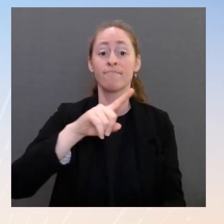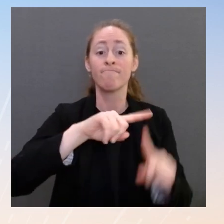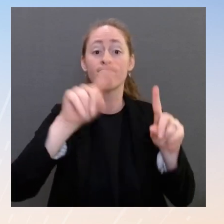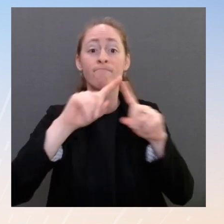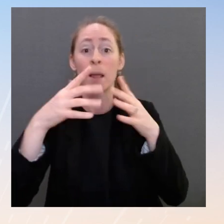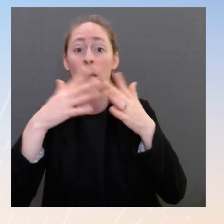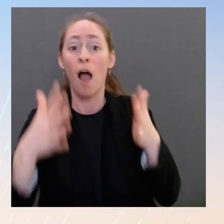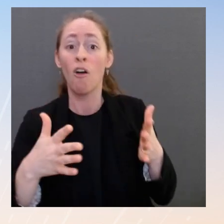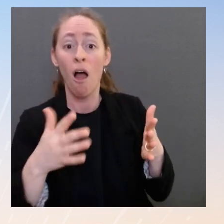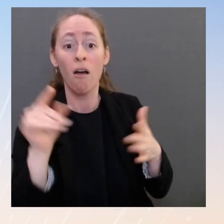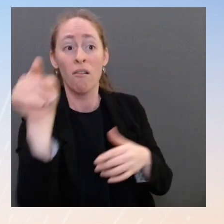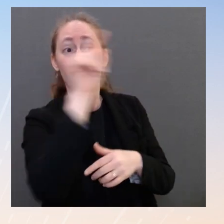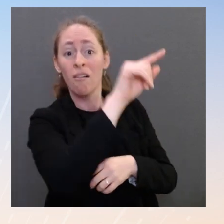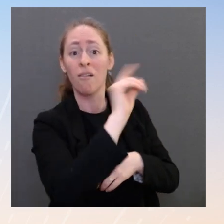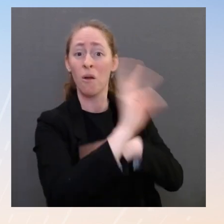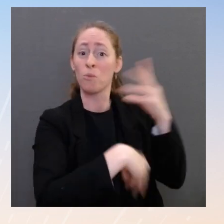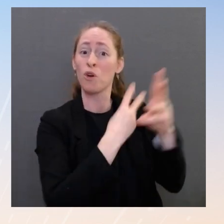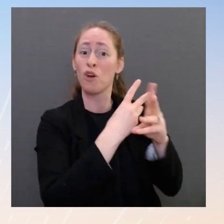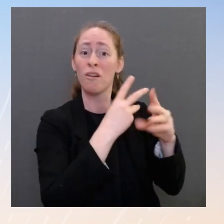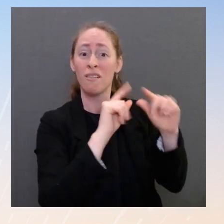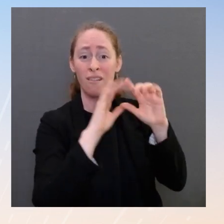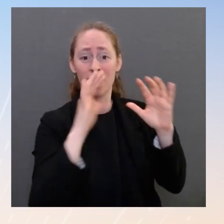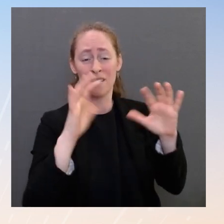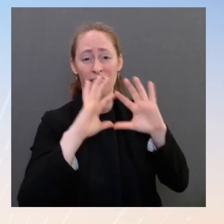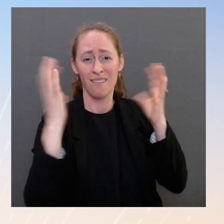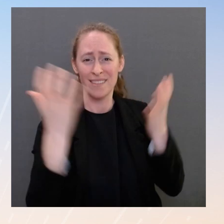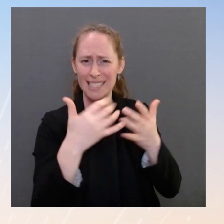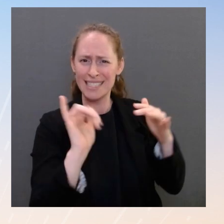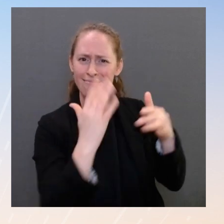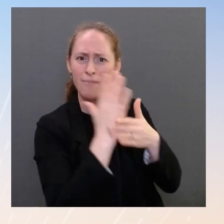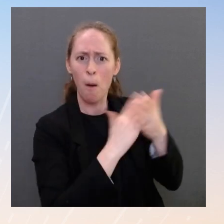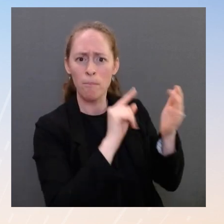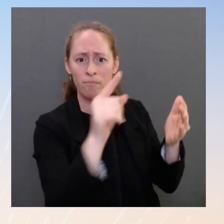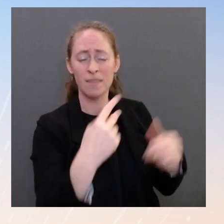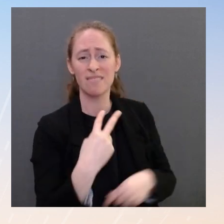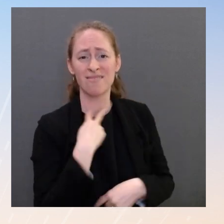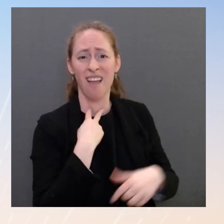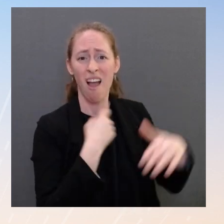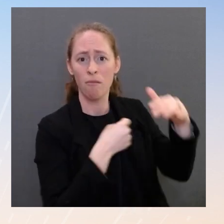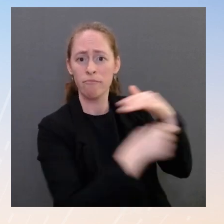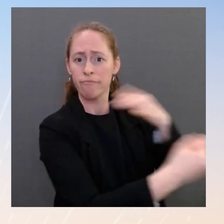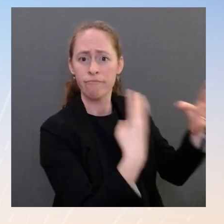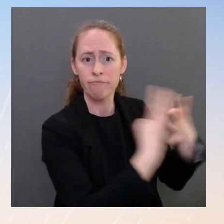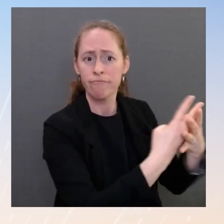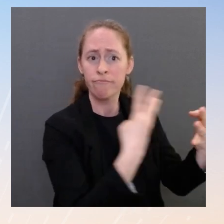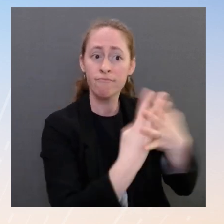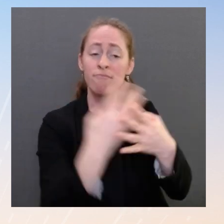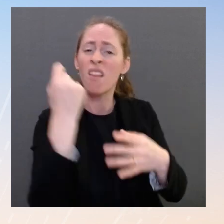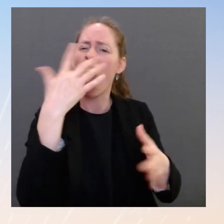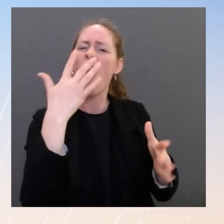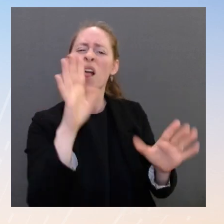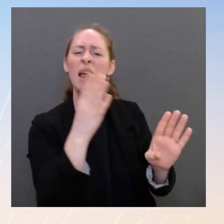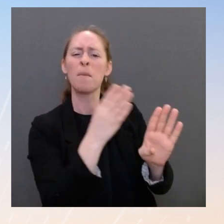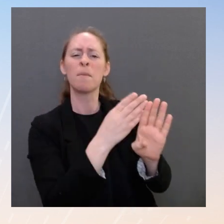And that has been the case long before the President and, importantly, our hostage negotiator